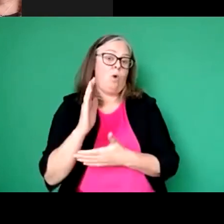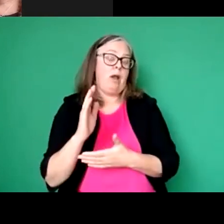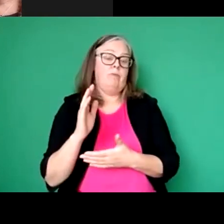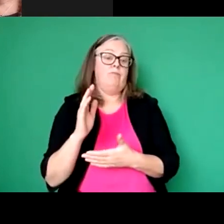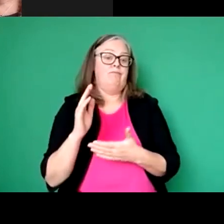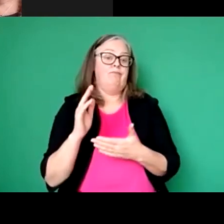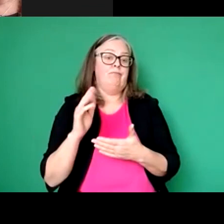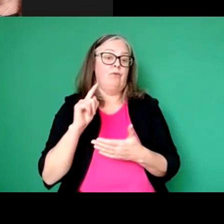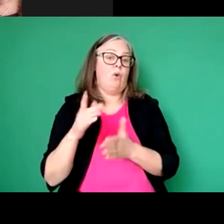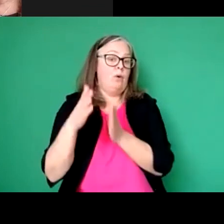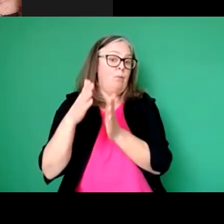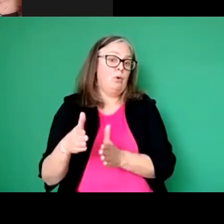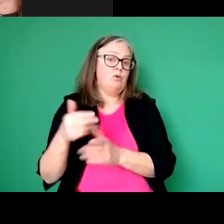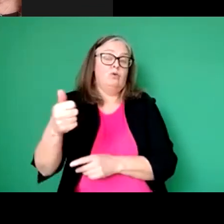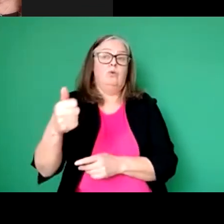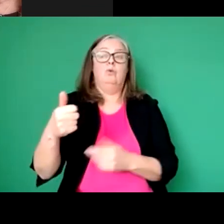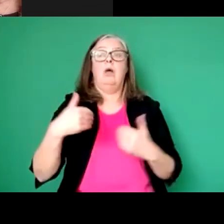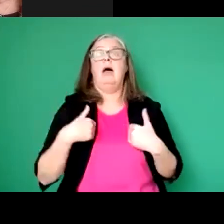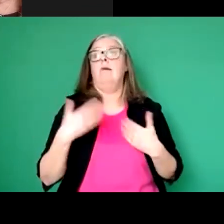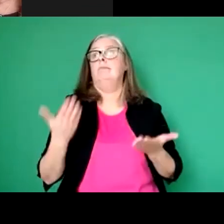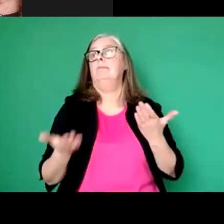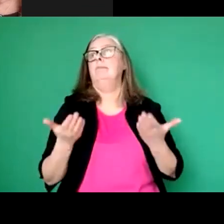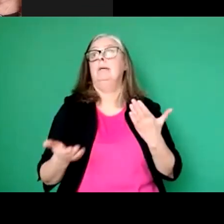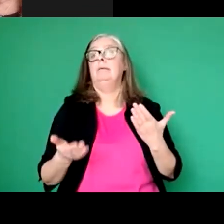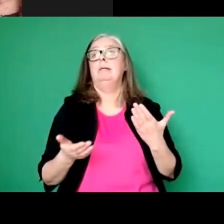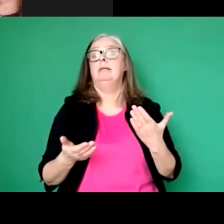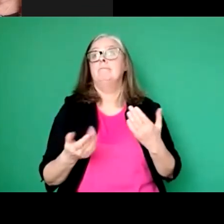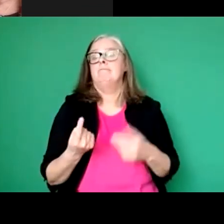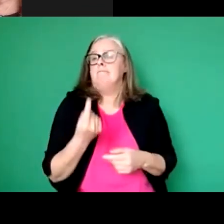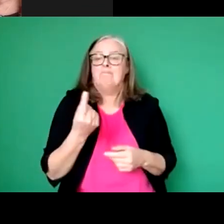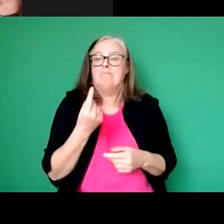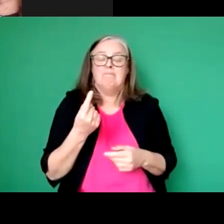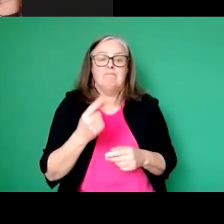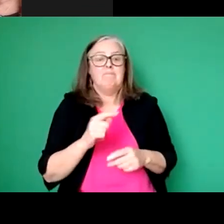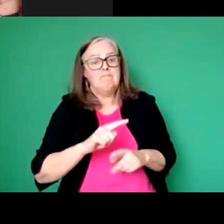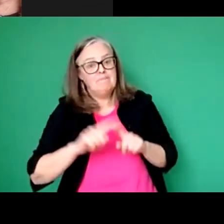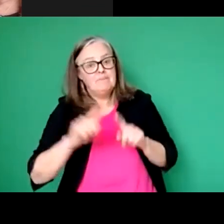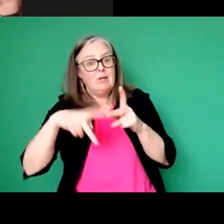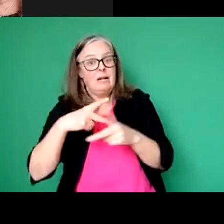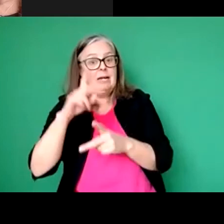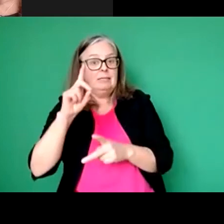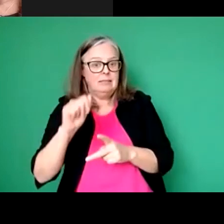person uh maybe who has um some kind of other disability that interferes with the presence of